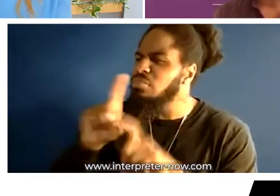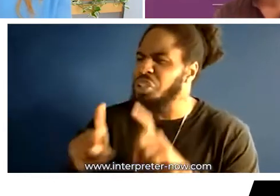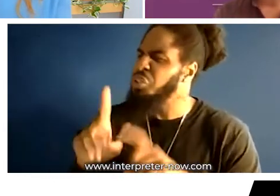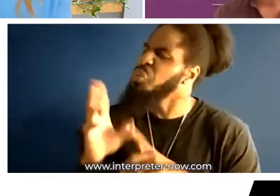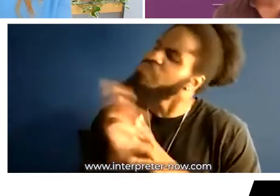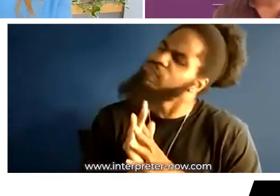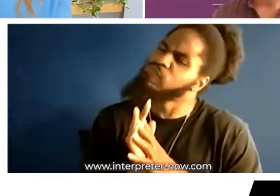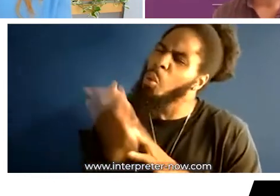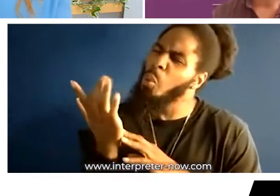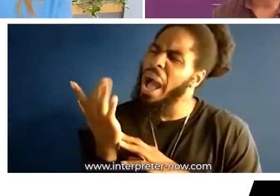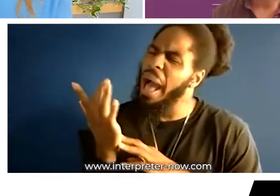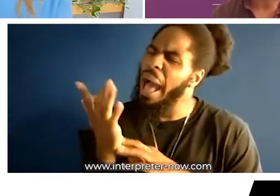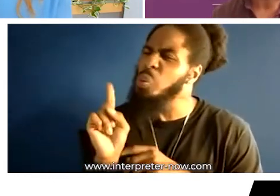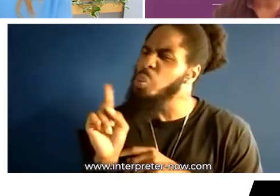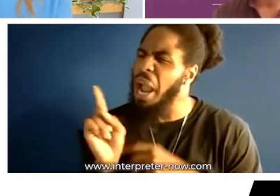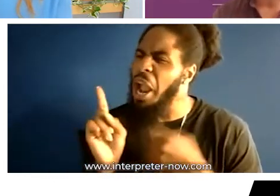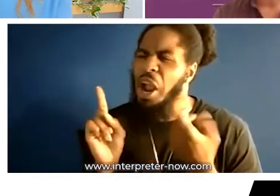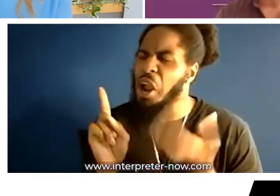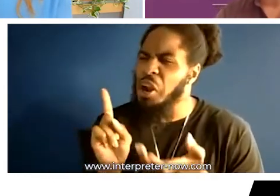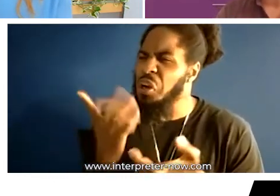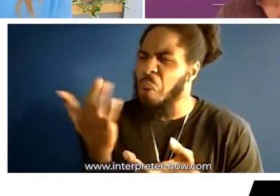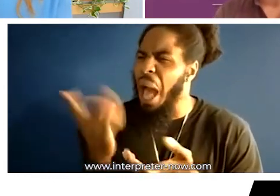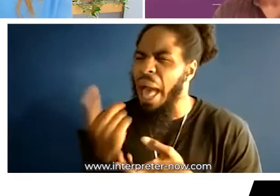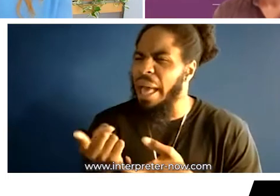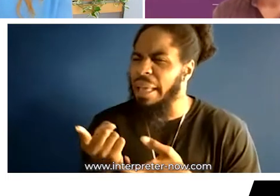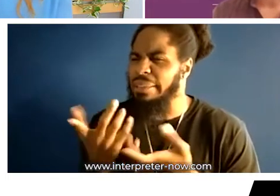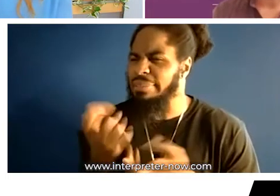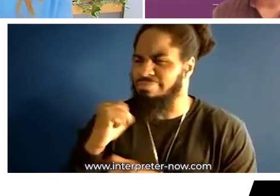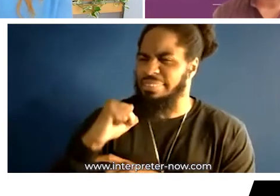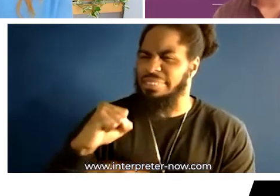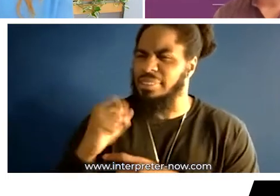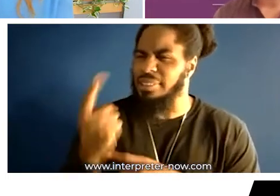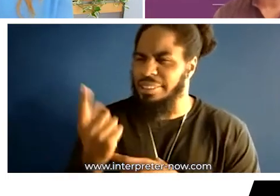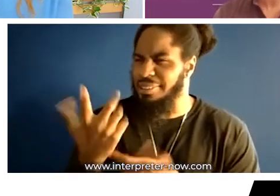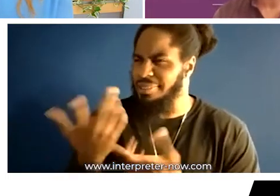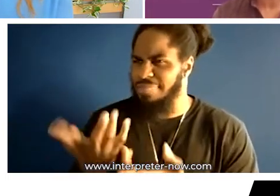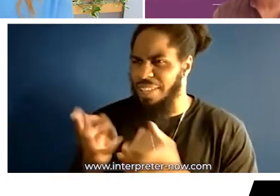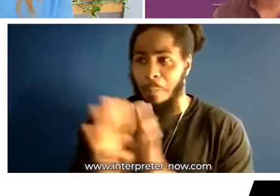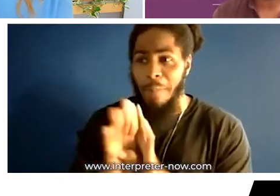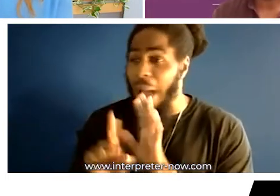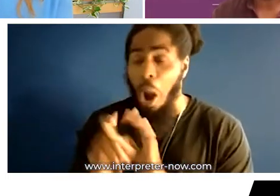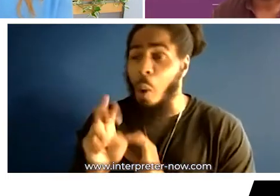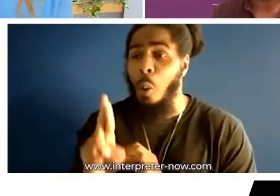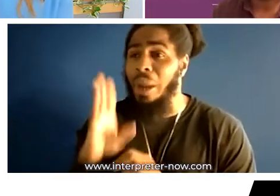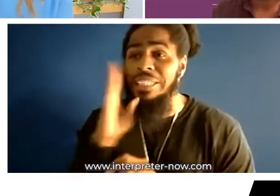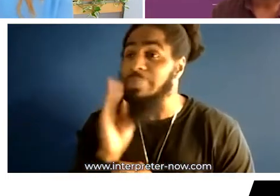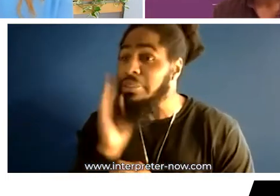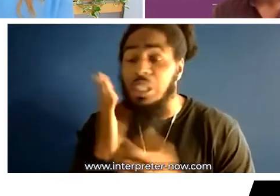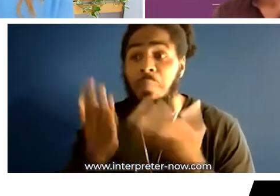Is it because of some type of personal experience? Is it because somebody has been exposed to misinformation that they need to unlearn?